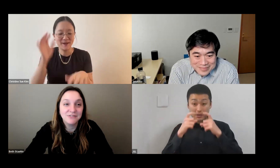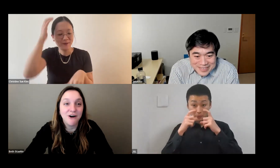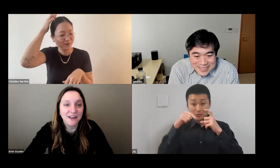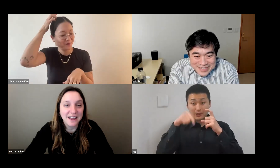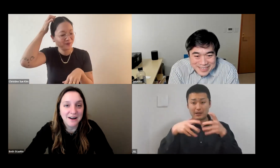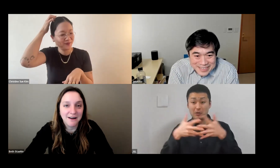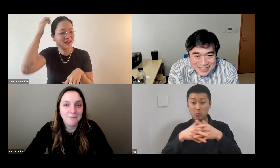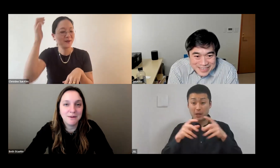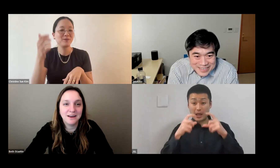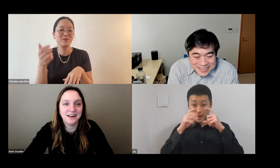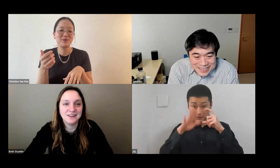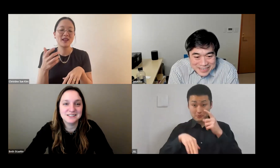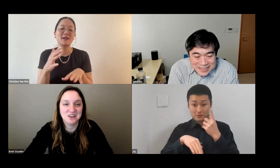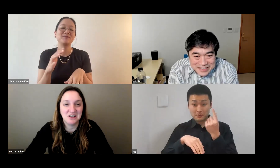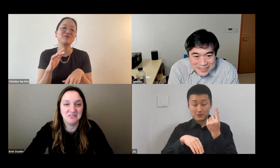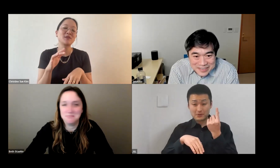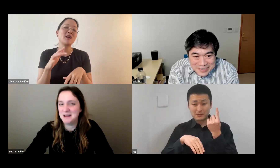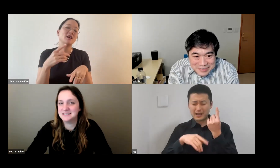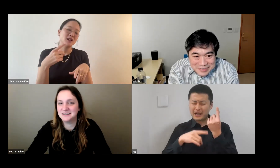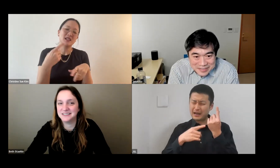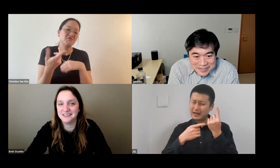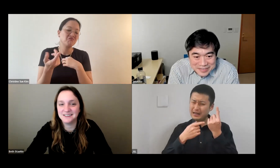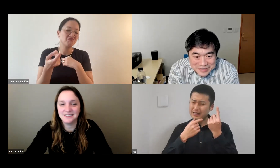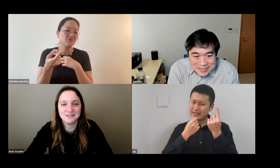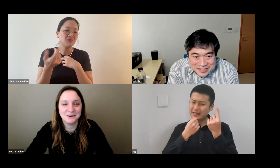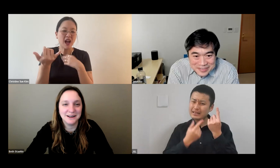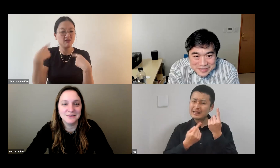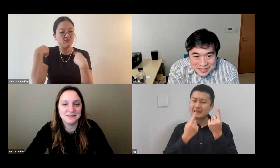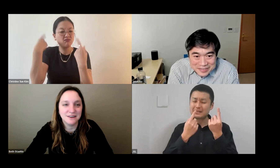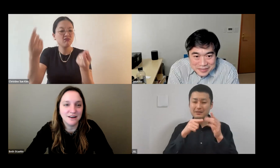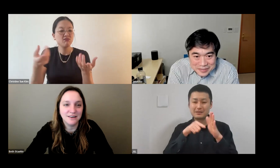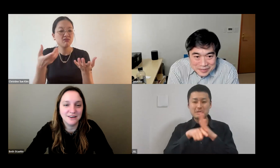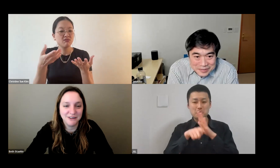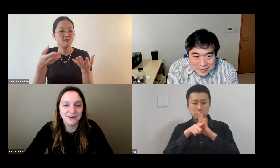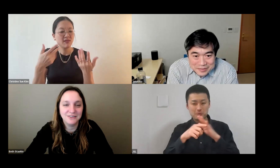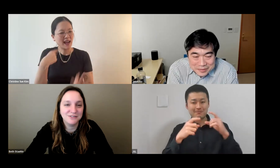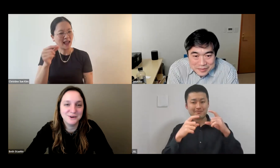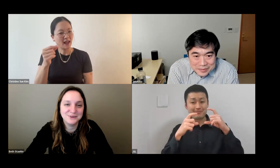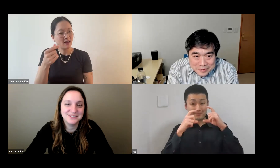fogging up and I just thought of bacteria, so I was not a fan of those,